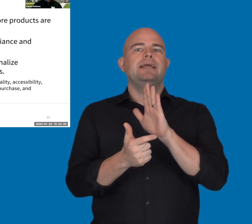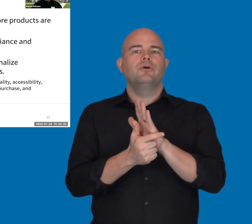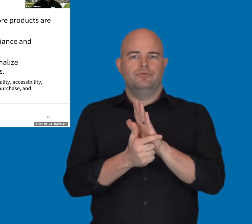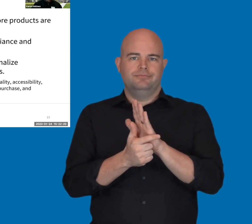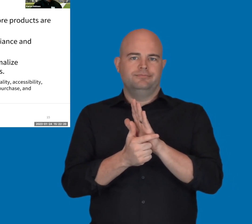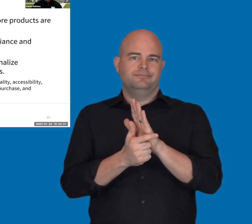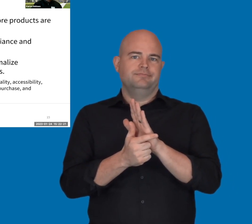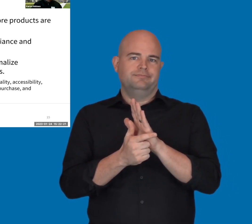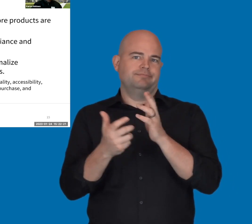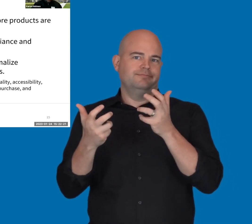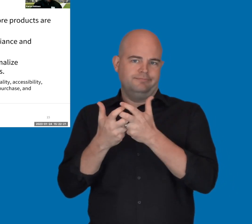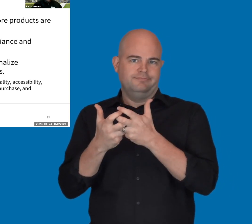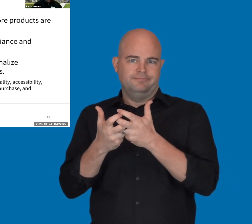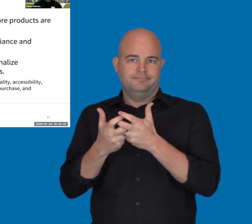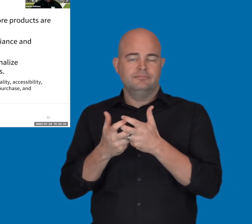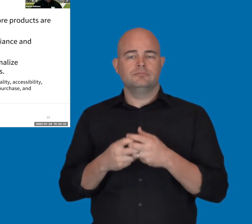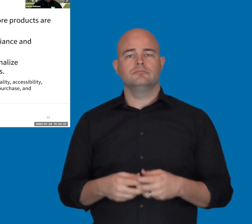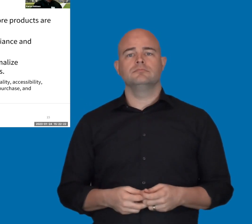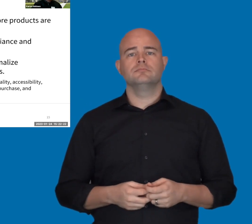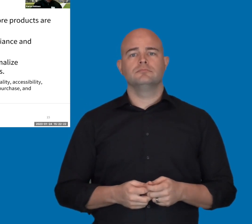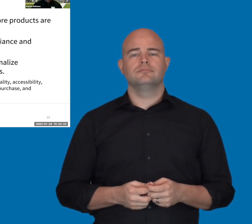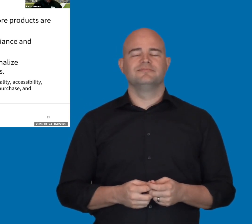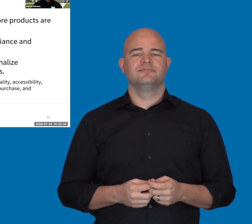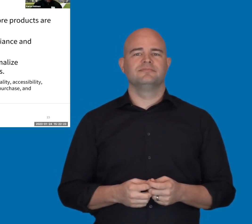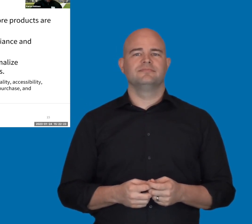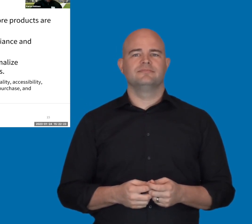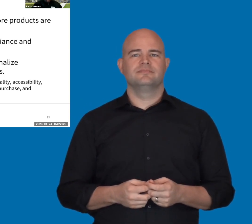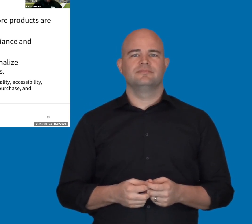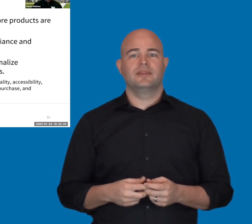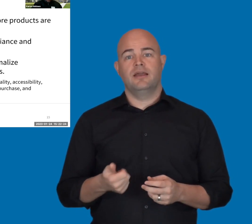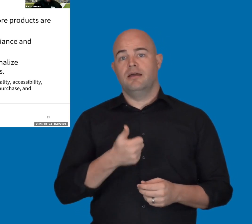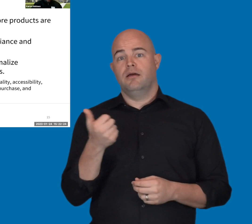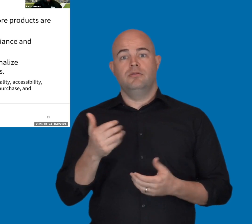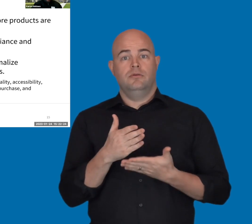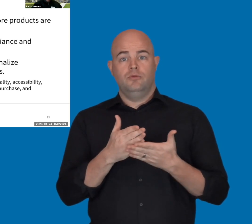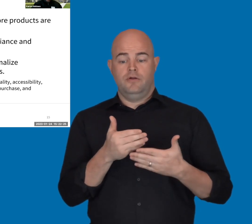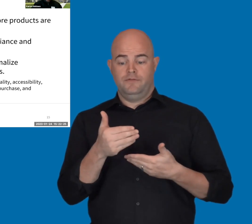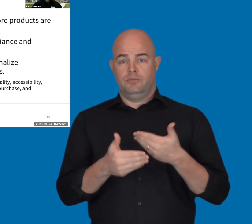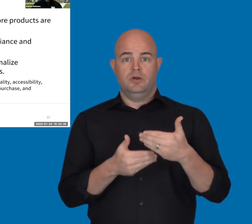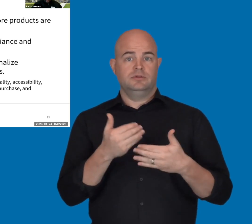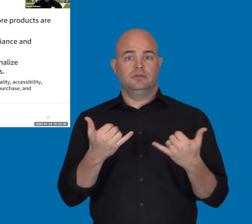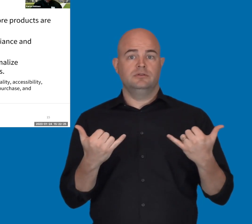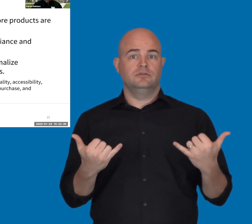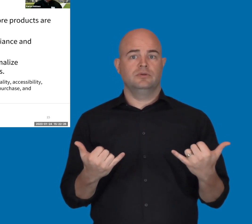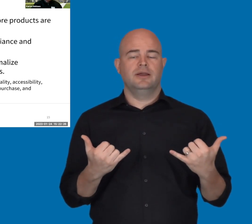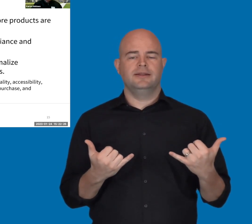that might not give us the whole picture. The other thing that we're looking